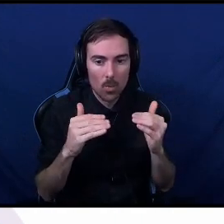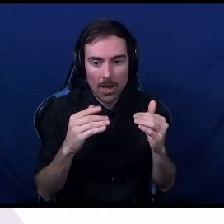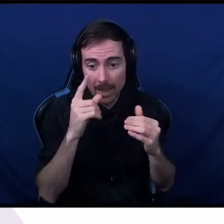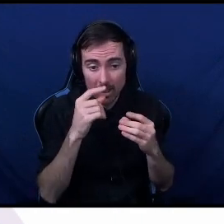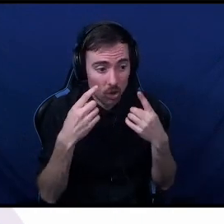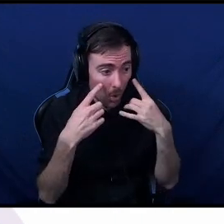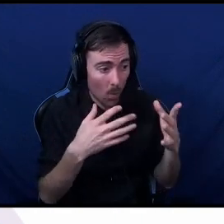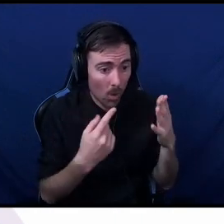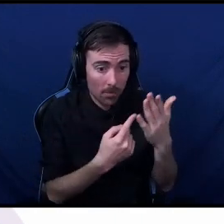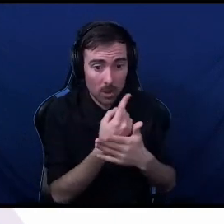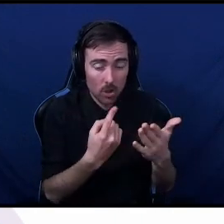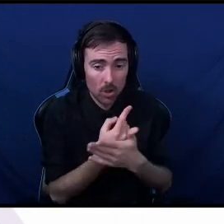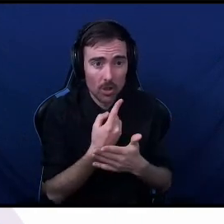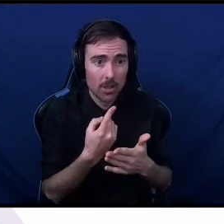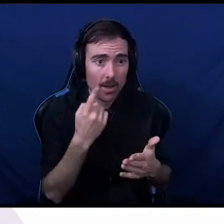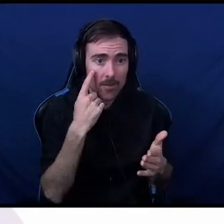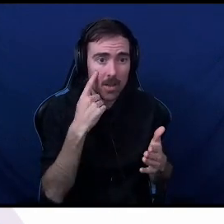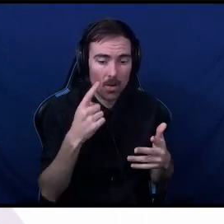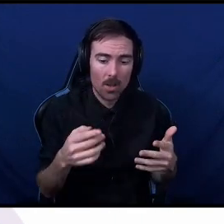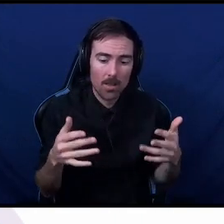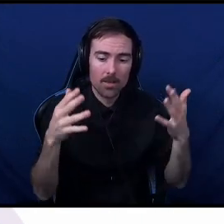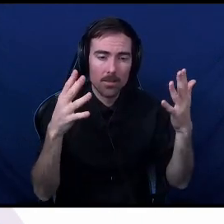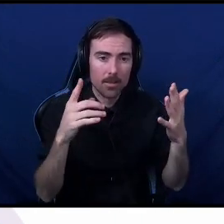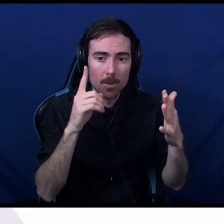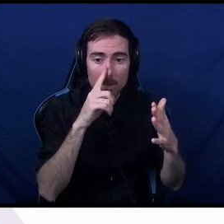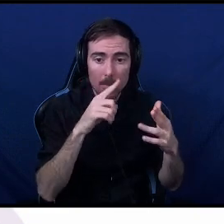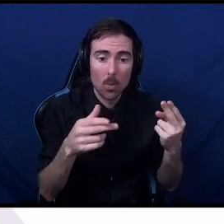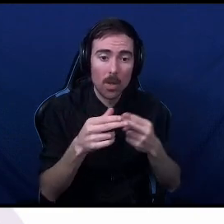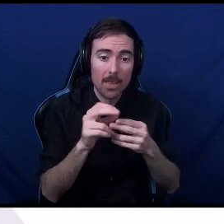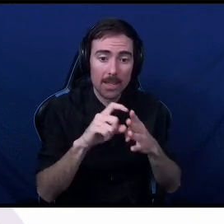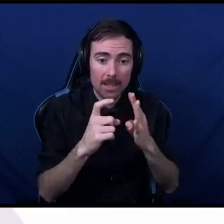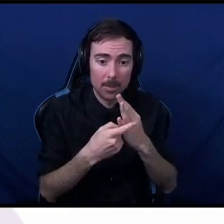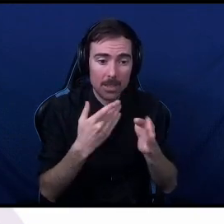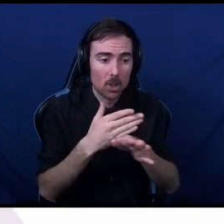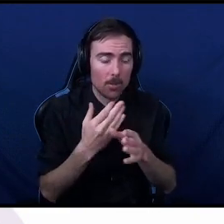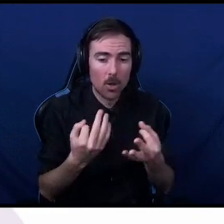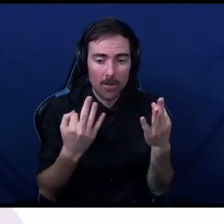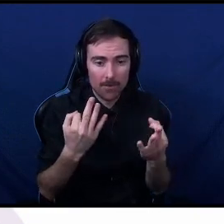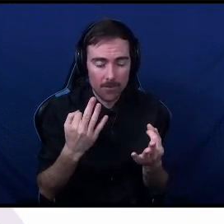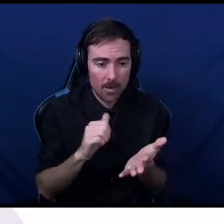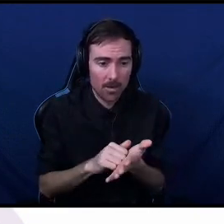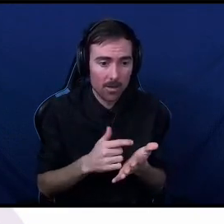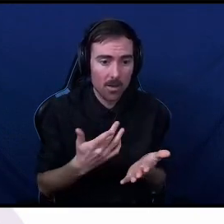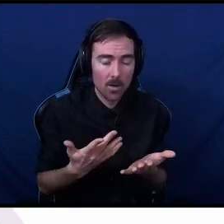at the figures of unemployed, people with disability who are unemployed, and I think there's a direct correlation between